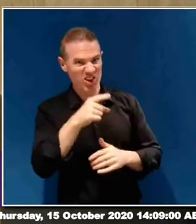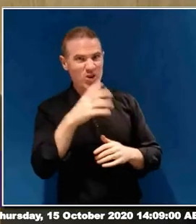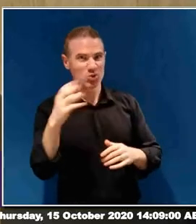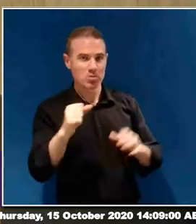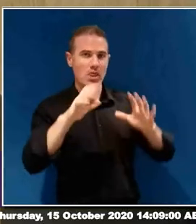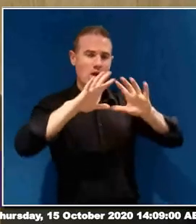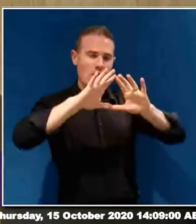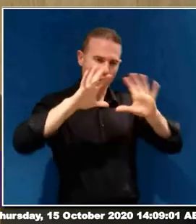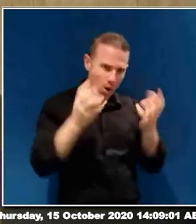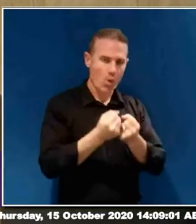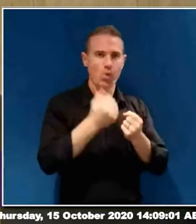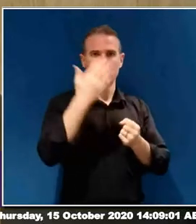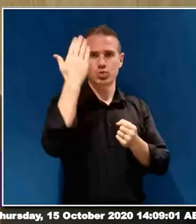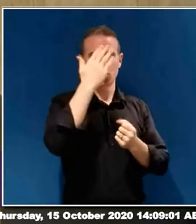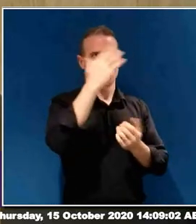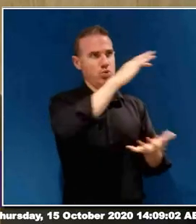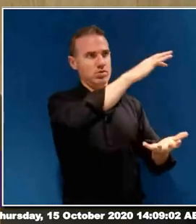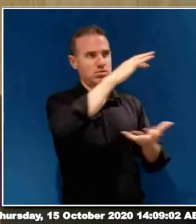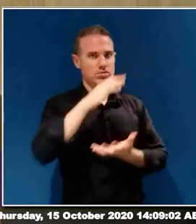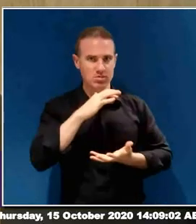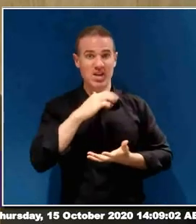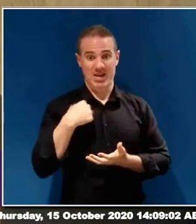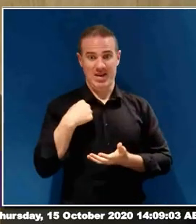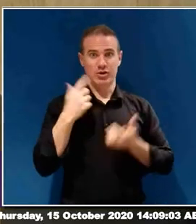Yes, for support for all students.